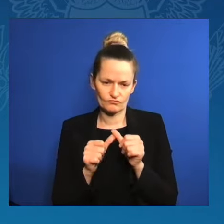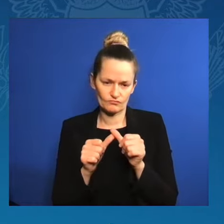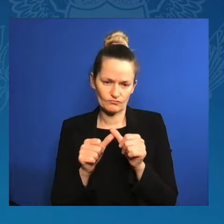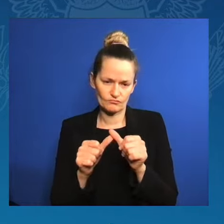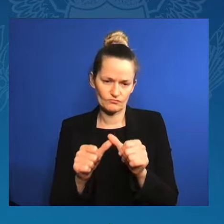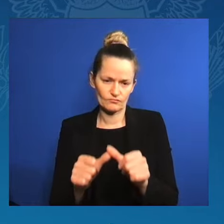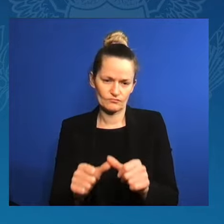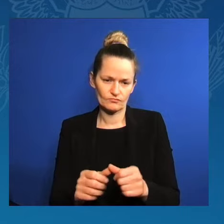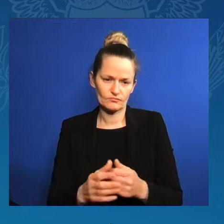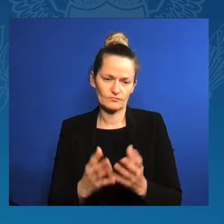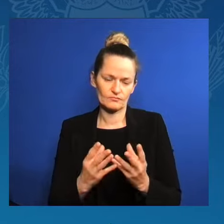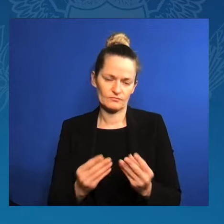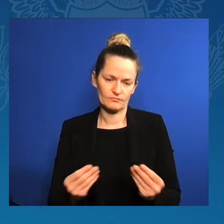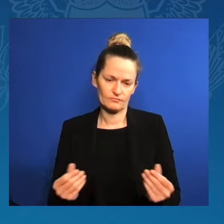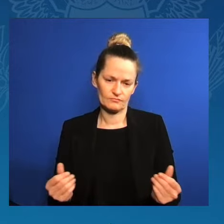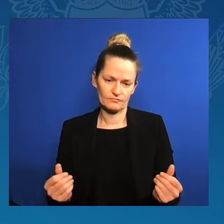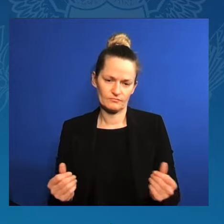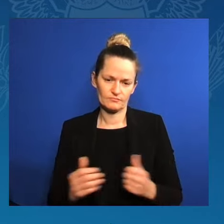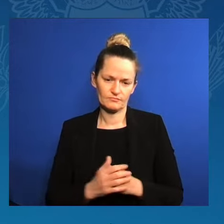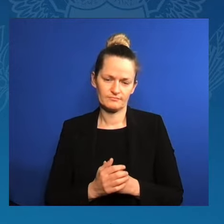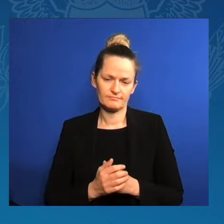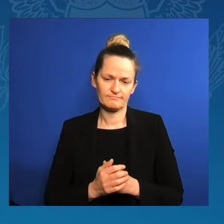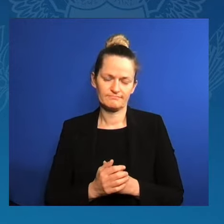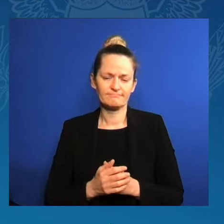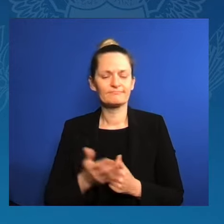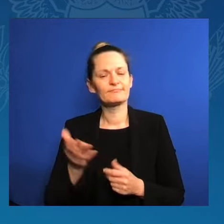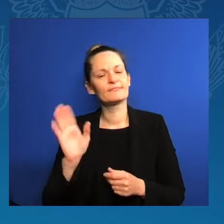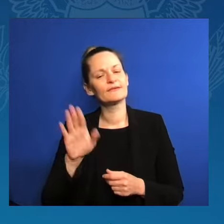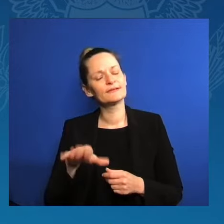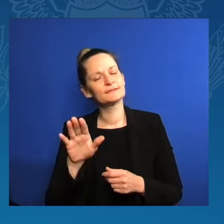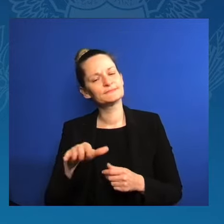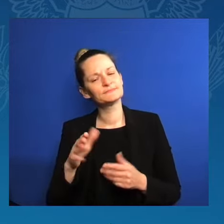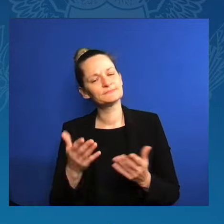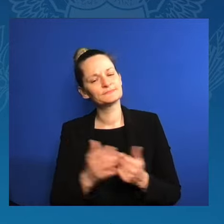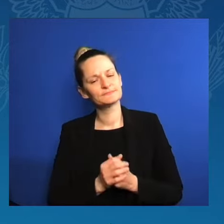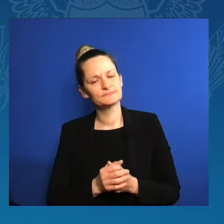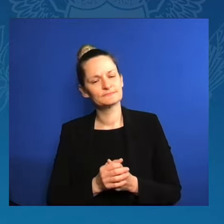You know, I talked with Anya and Derick -- my husband and I talked with them before we all came out.